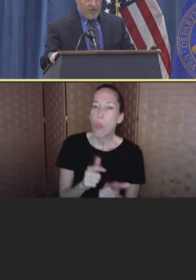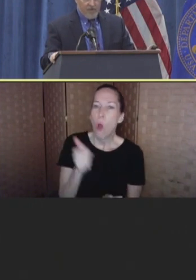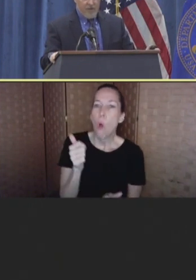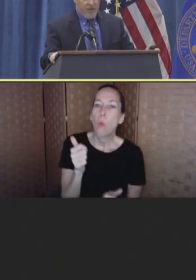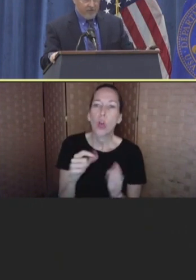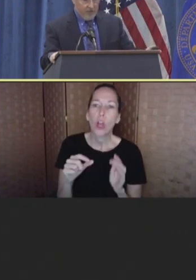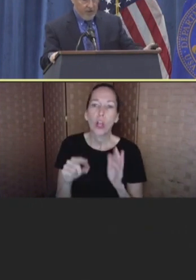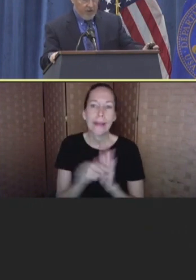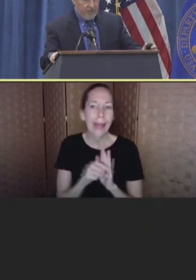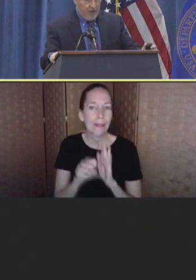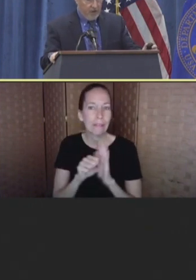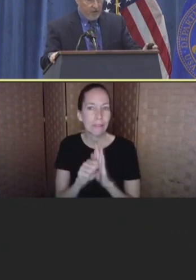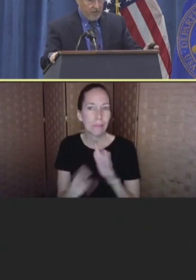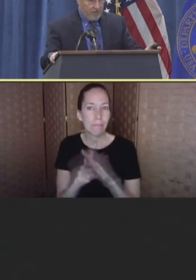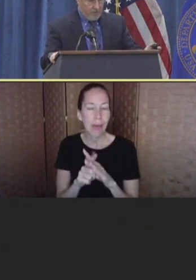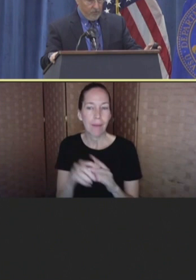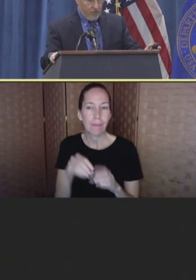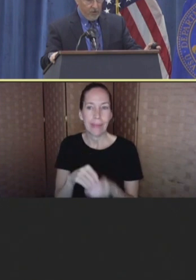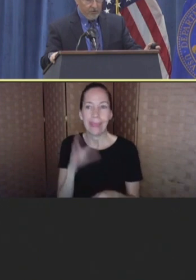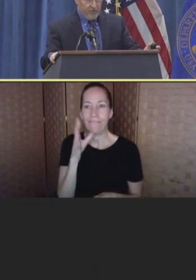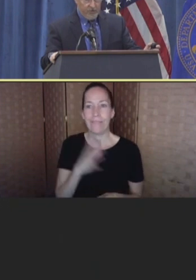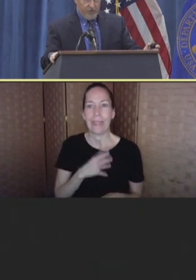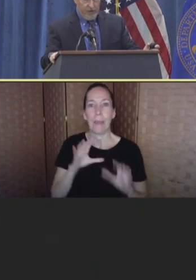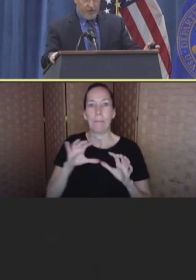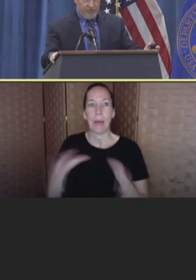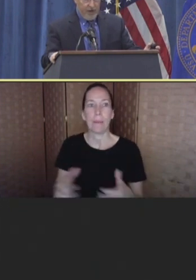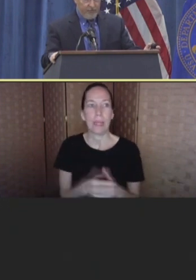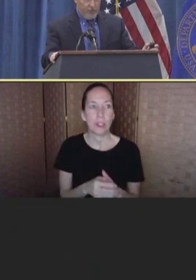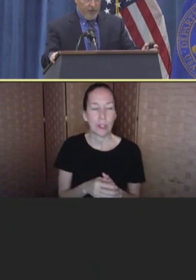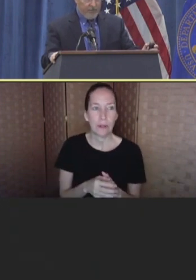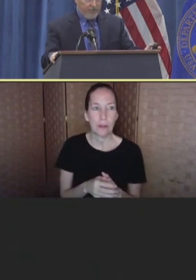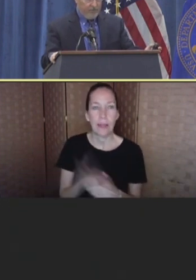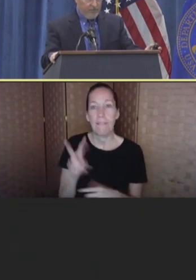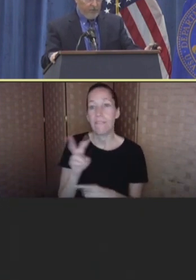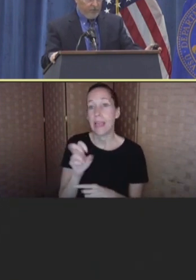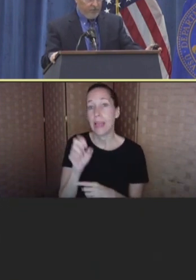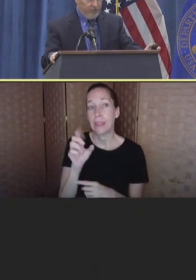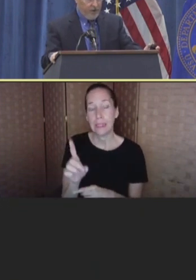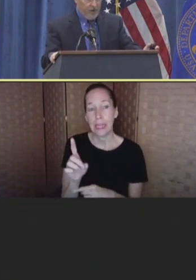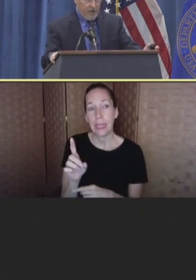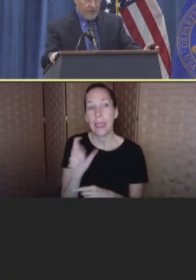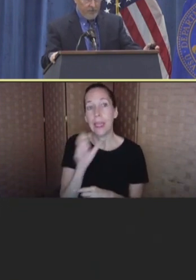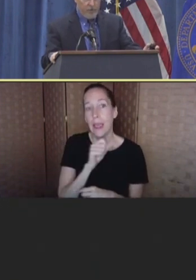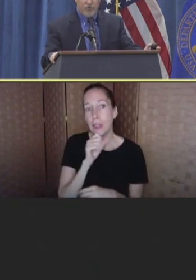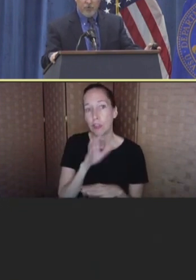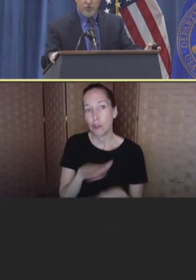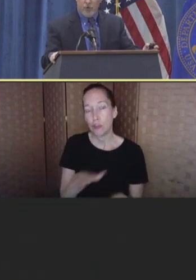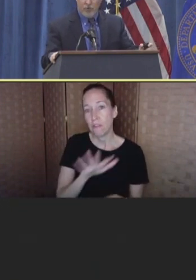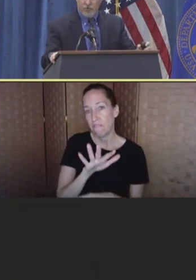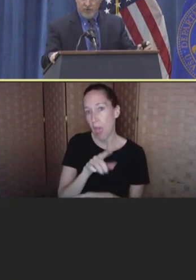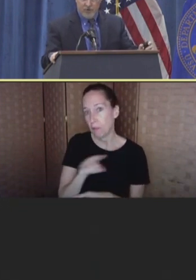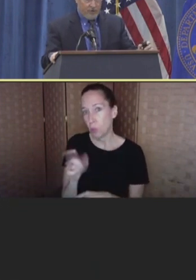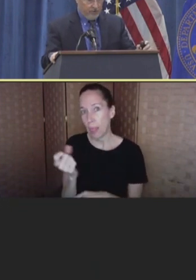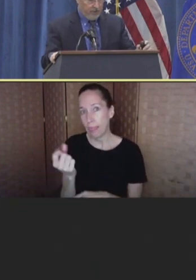The VSD results in children aged 5 to 11 for the first COVID booster, there were no statistical